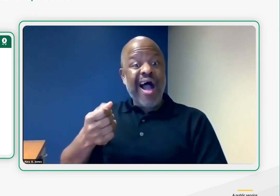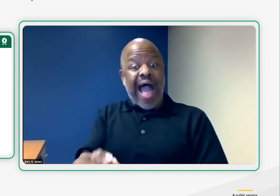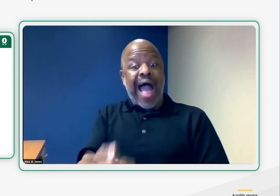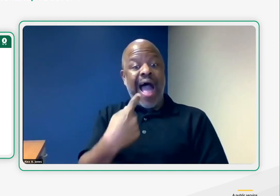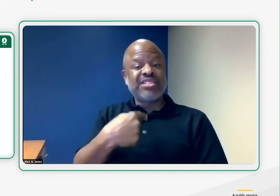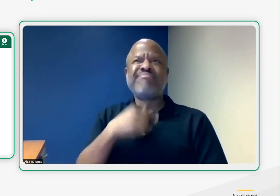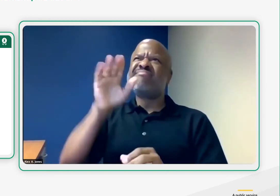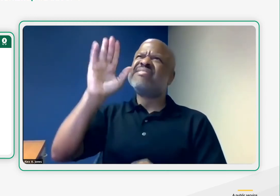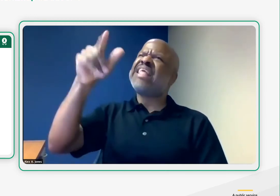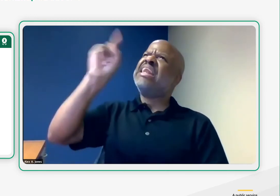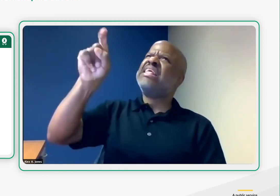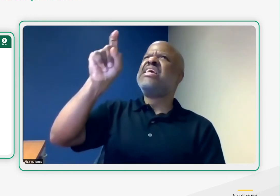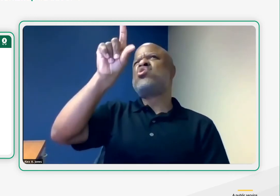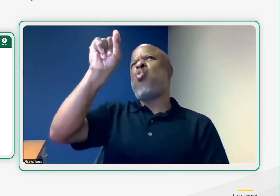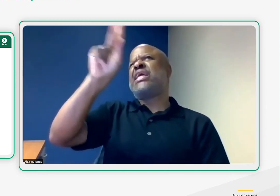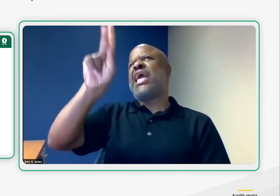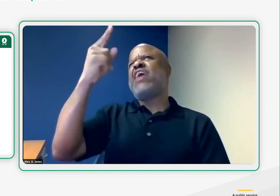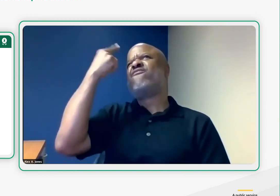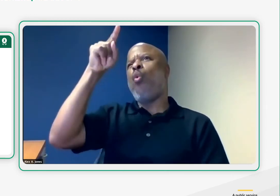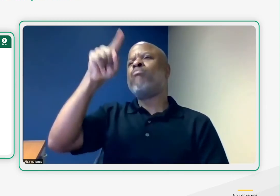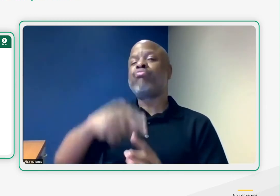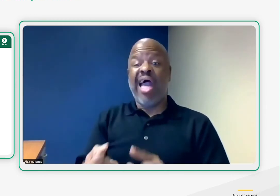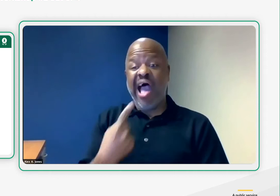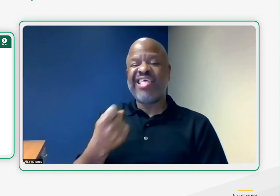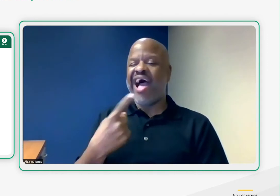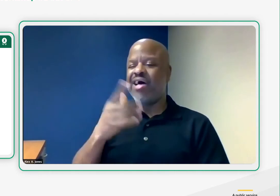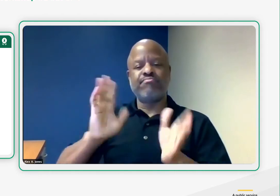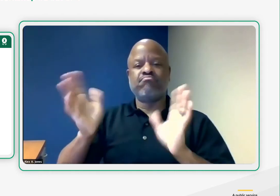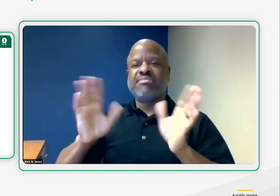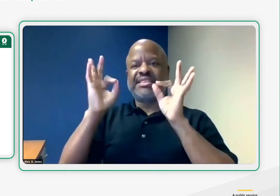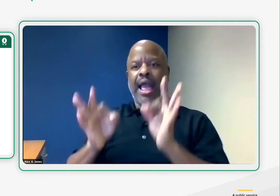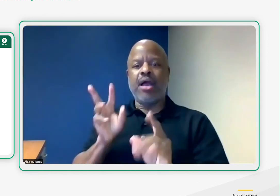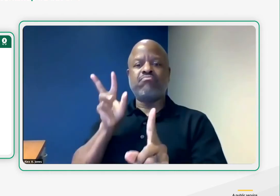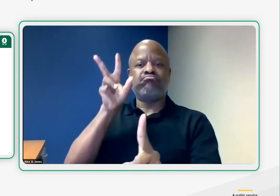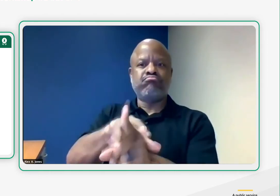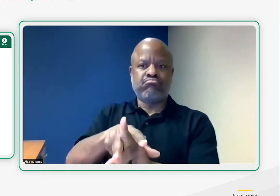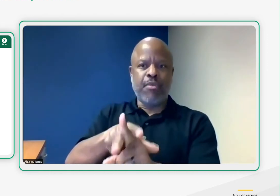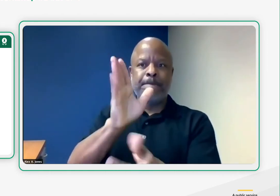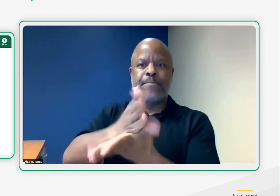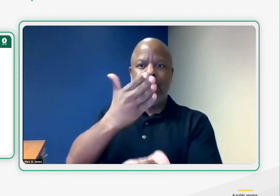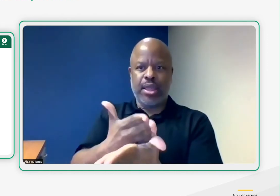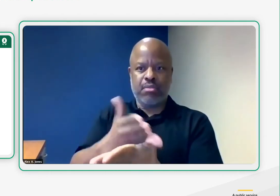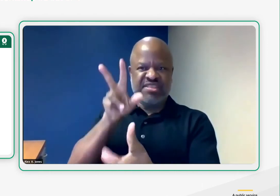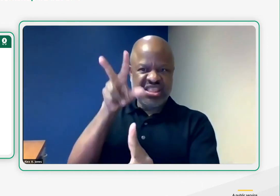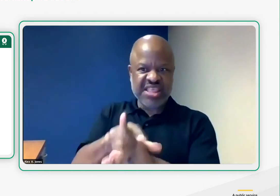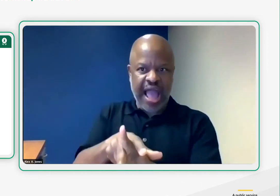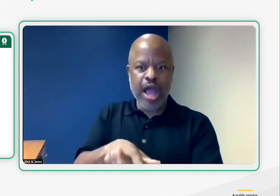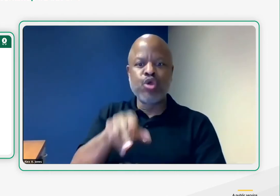For example, at work, we have to request funds for a specific use, right? So, again, a budget is assigned.